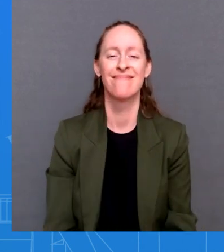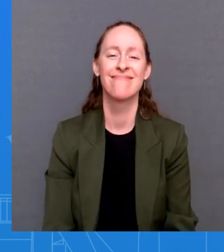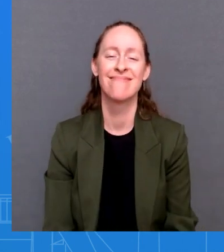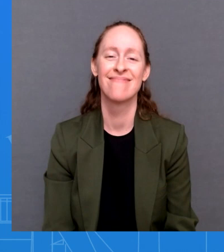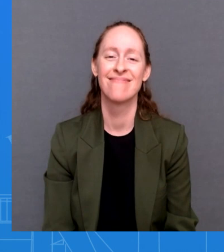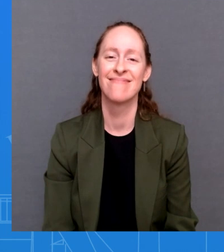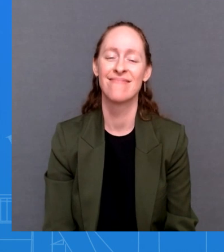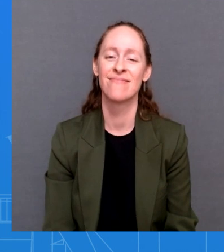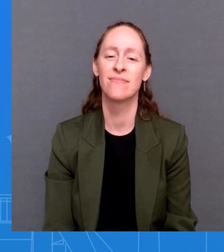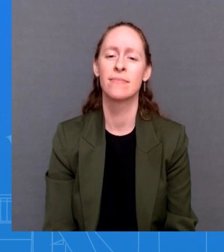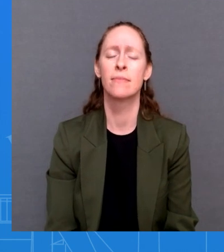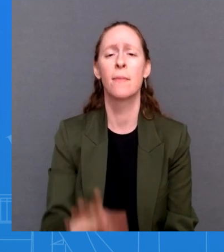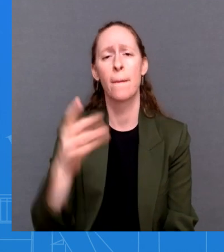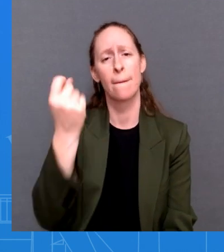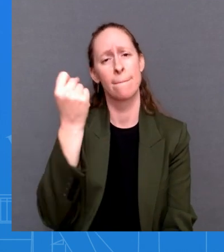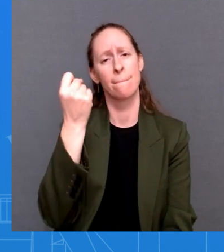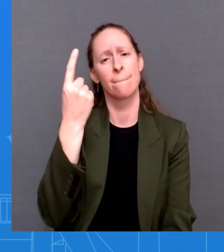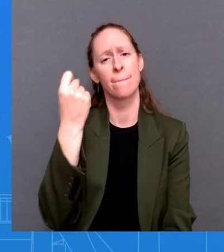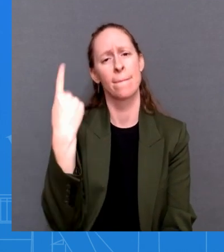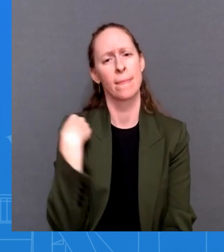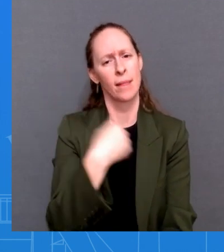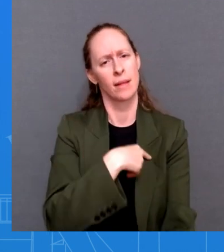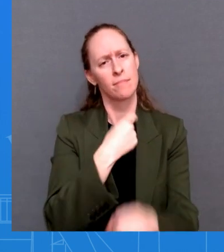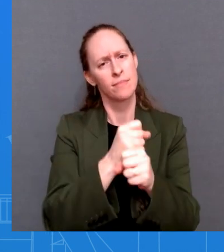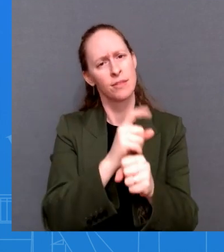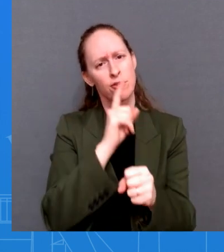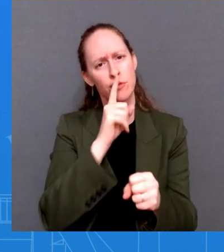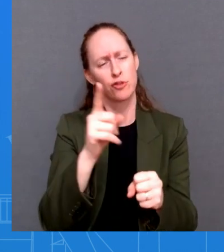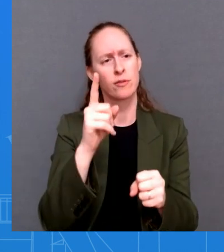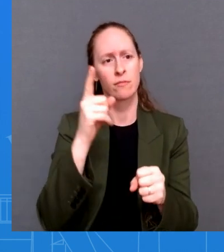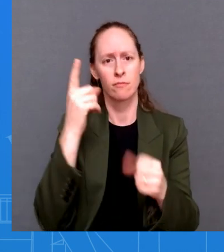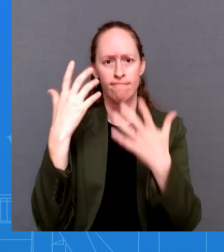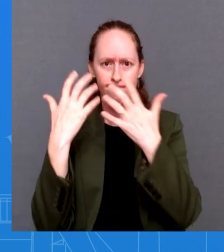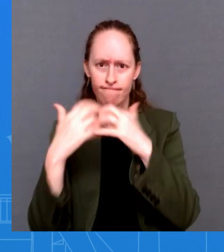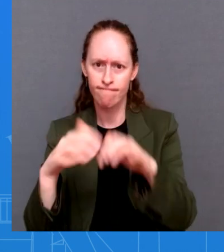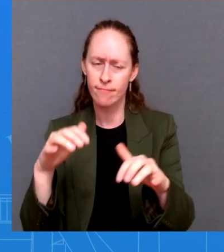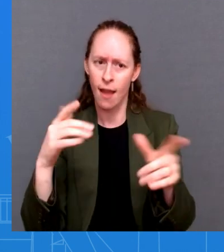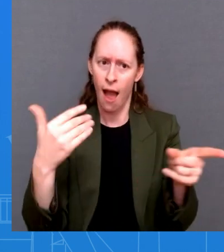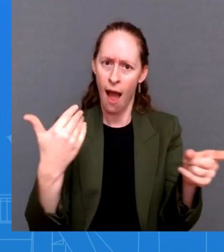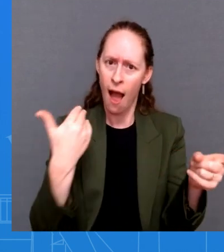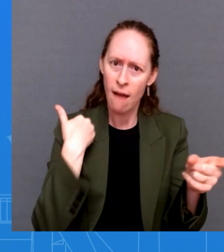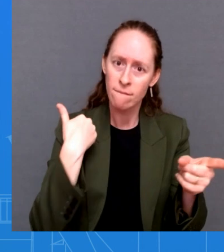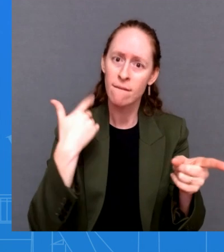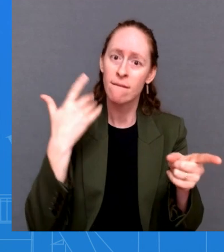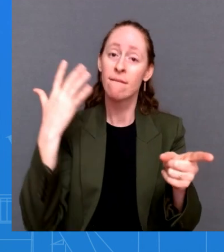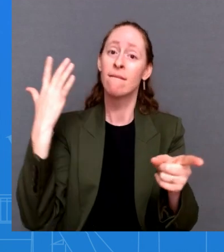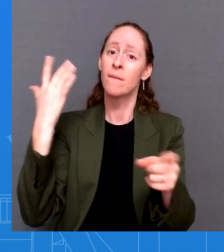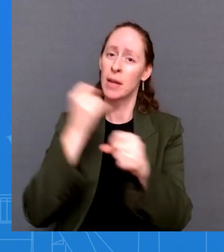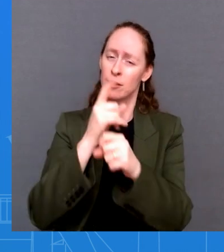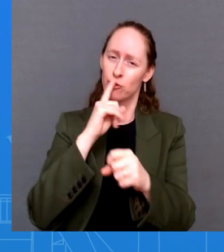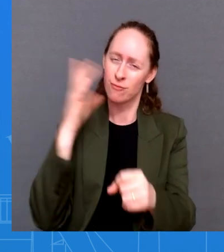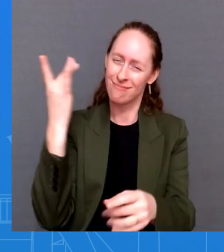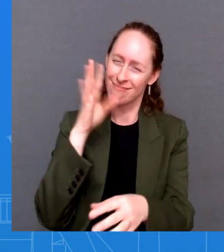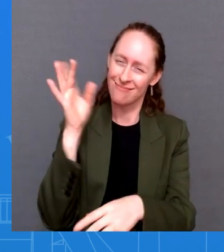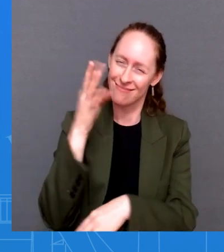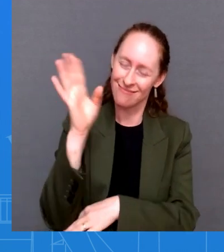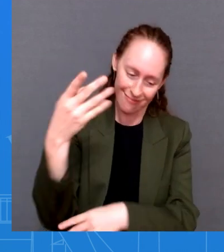CDC has been working closely with jurisdictions and clinicians directly to operationalize the intradermal approach.